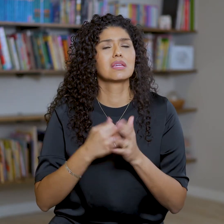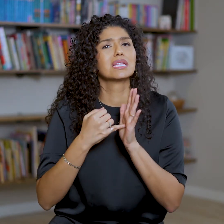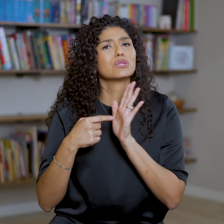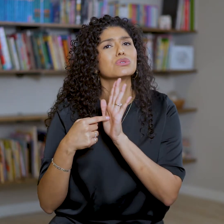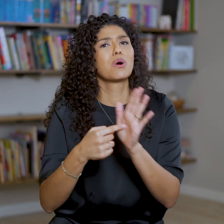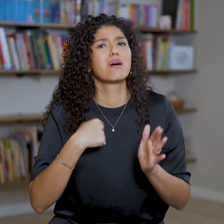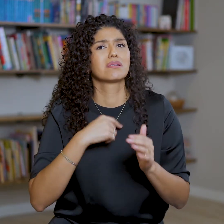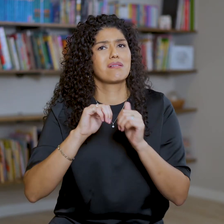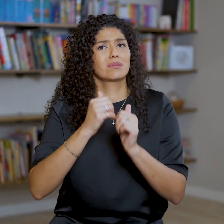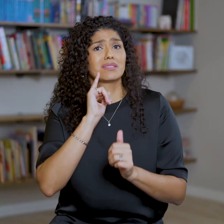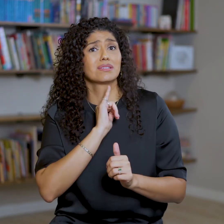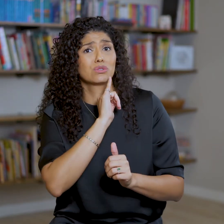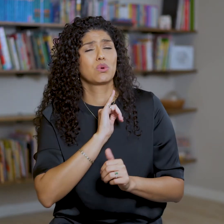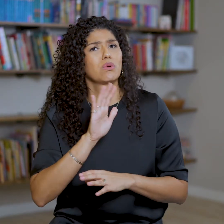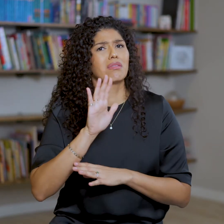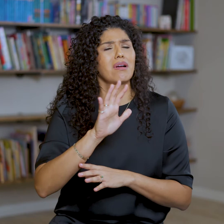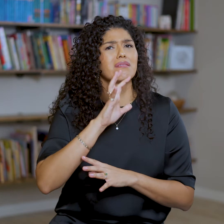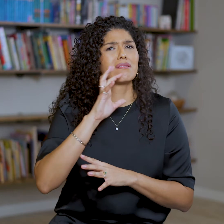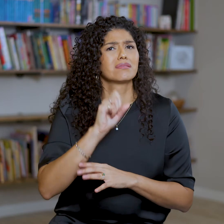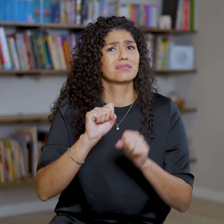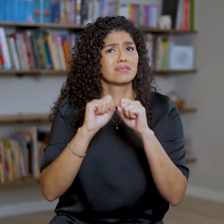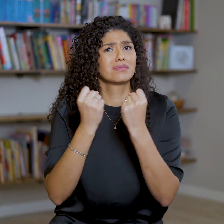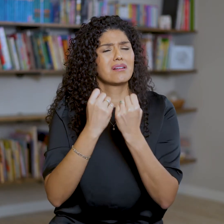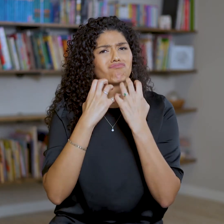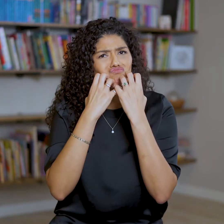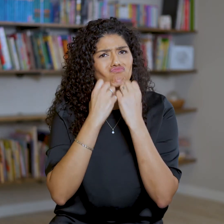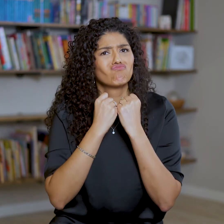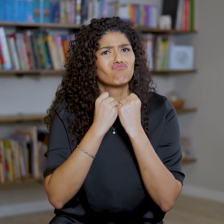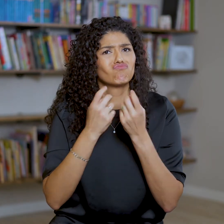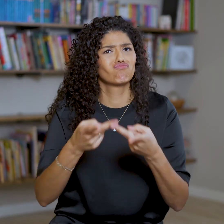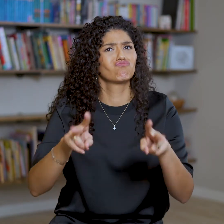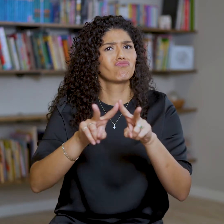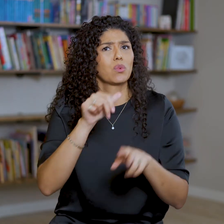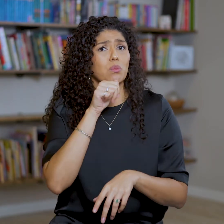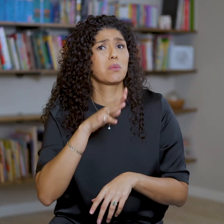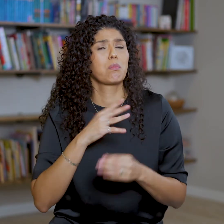It shows us how Israel’s ancient society valued women